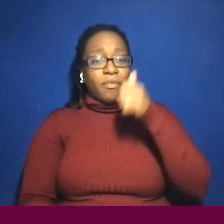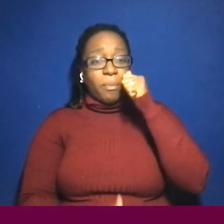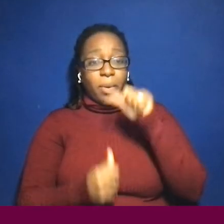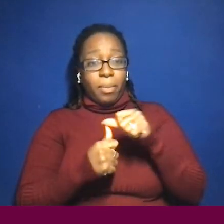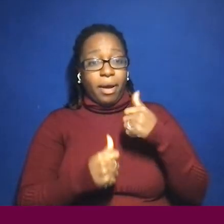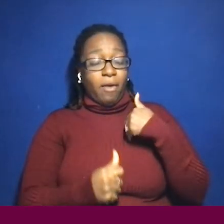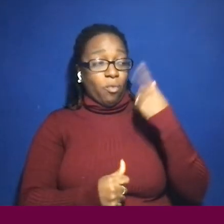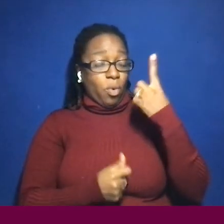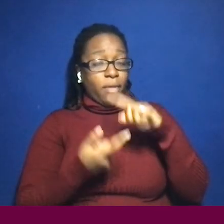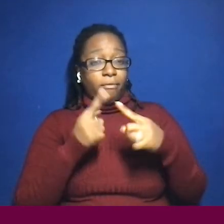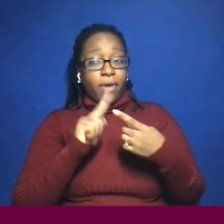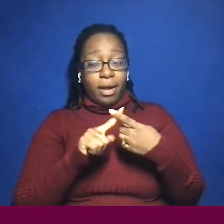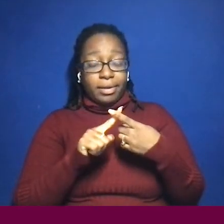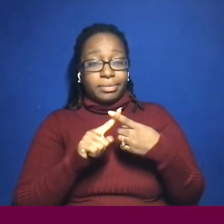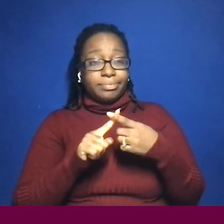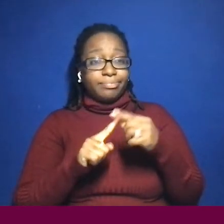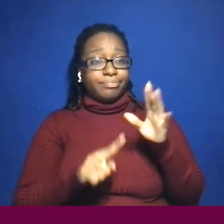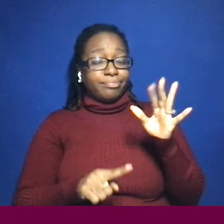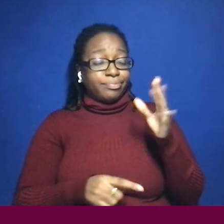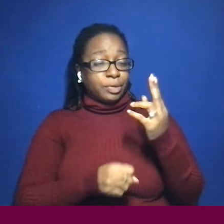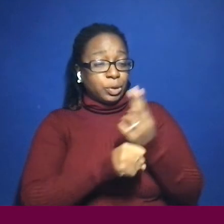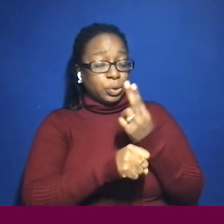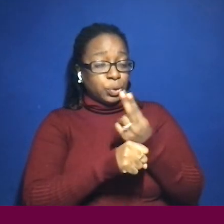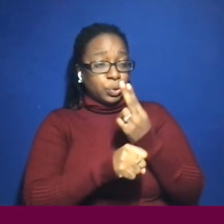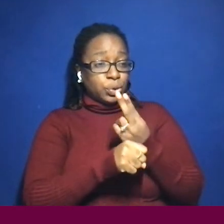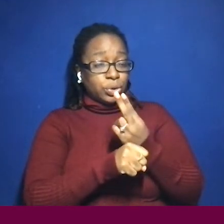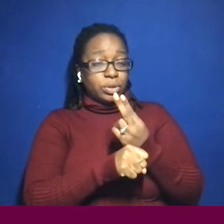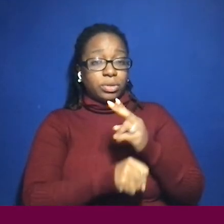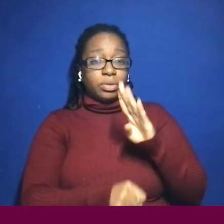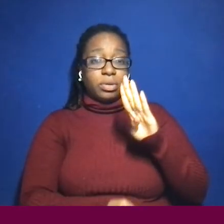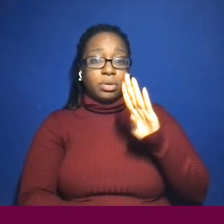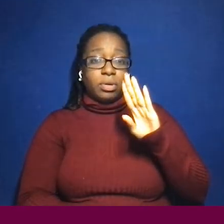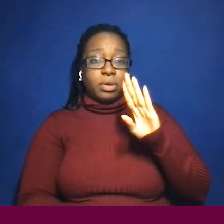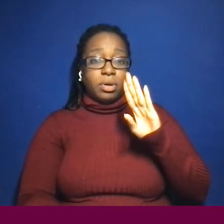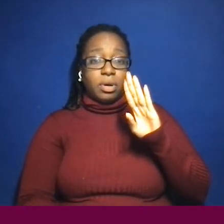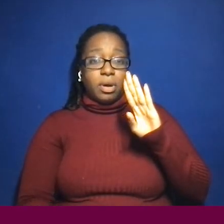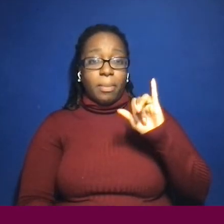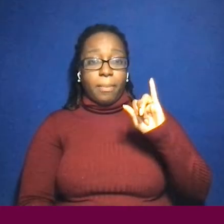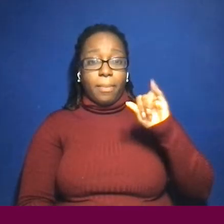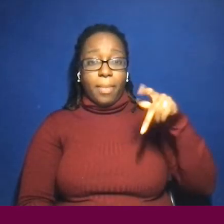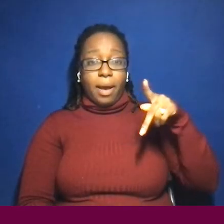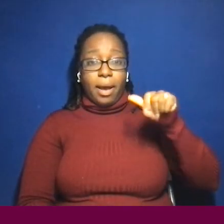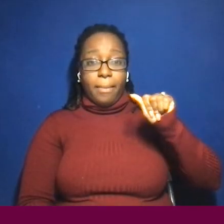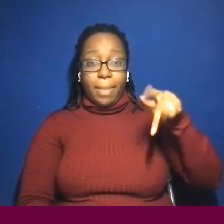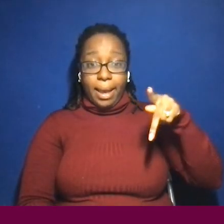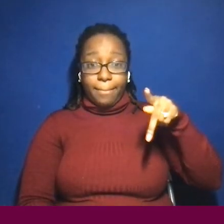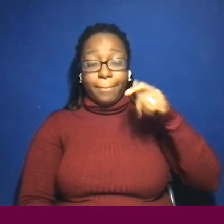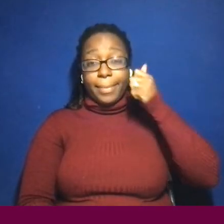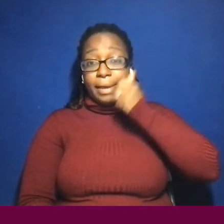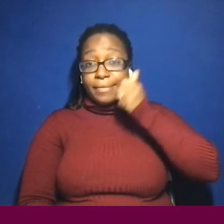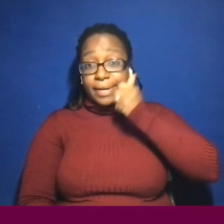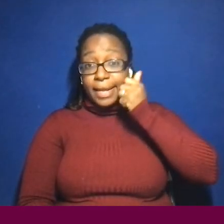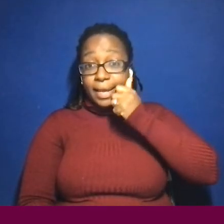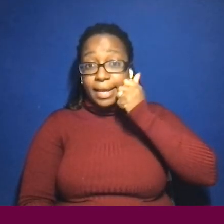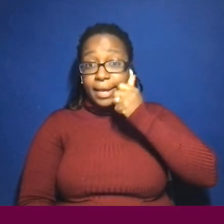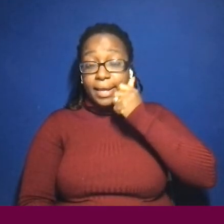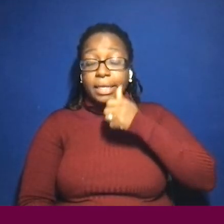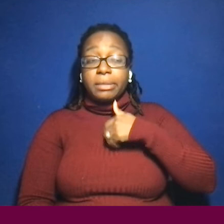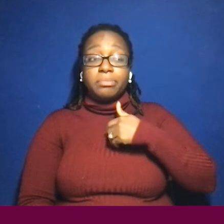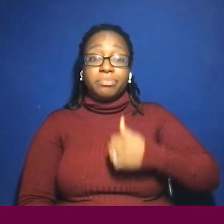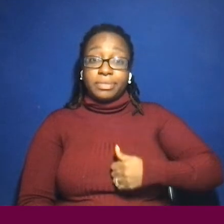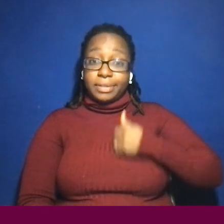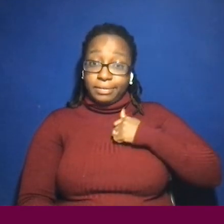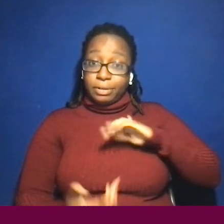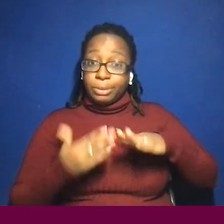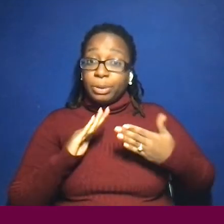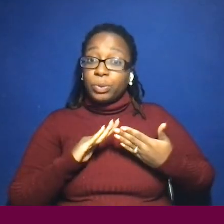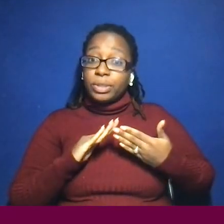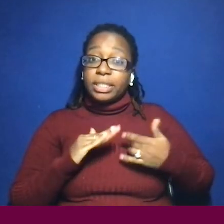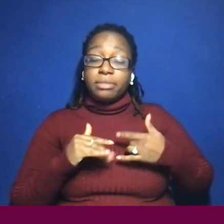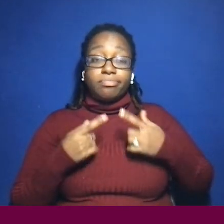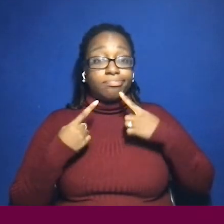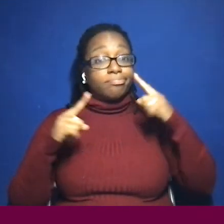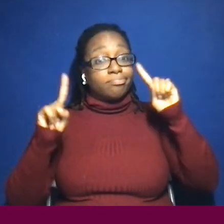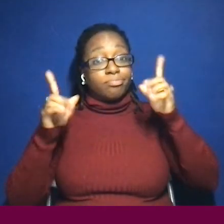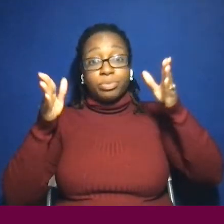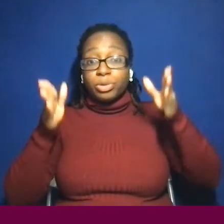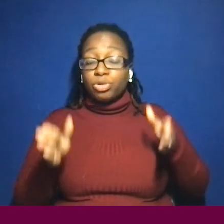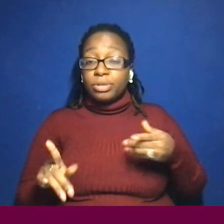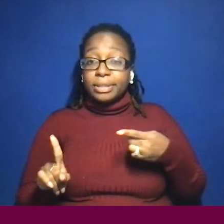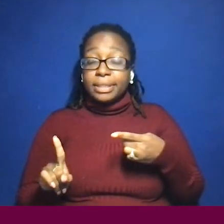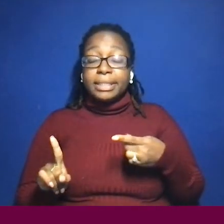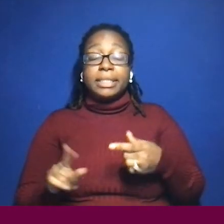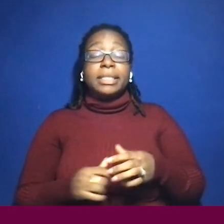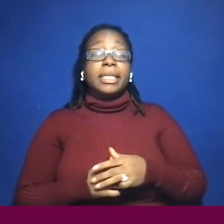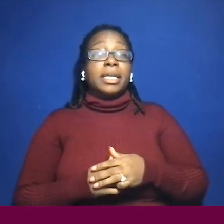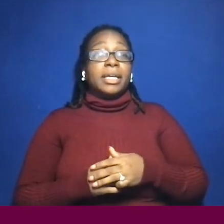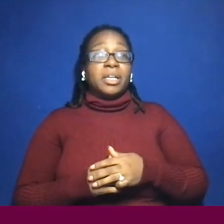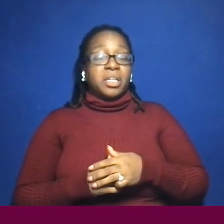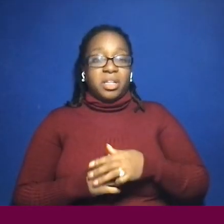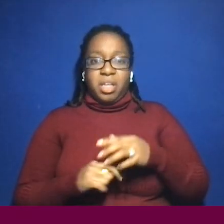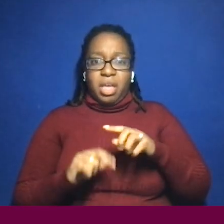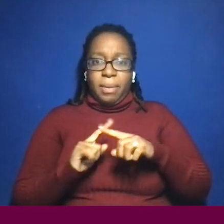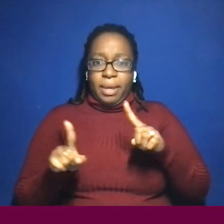friend who uses BiPAP on a daily basis, lives in the community, very successful. And they were told